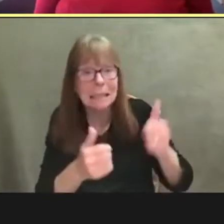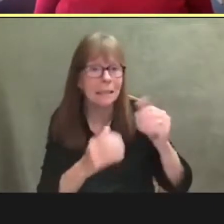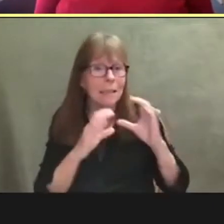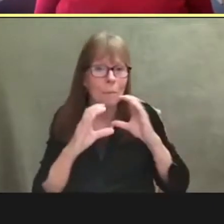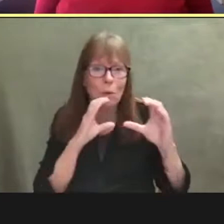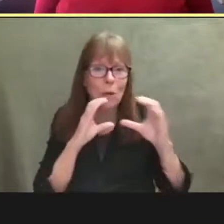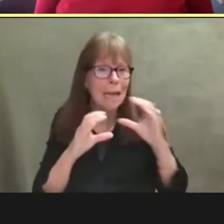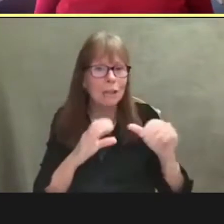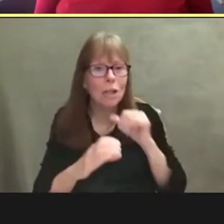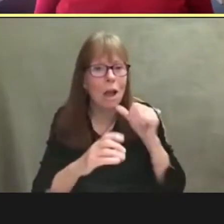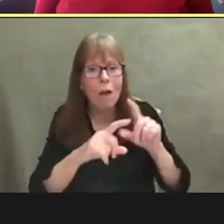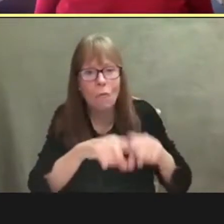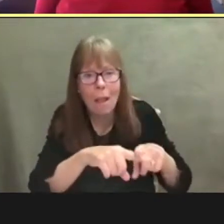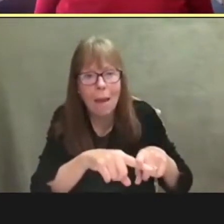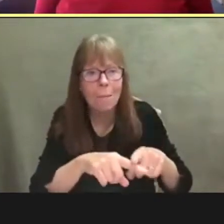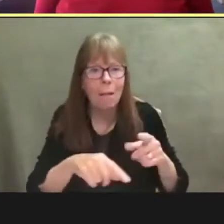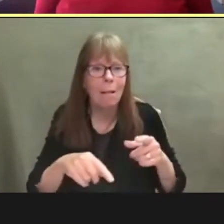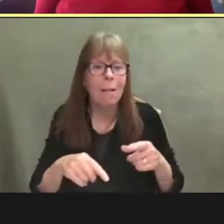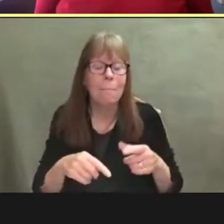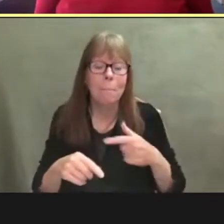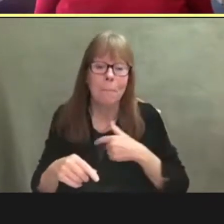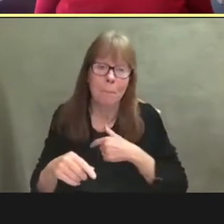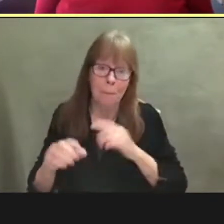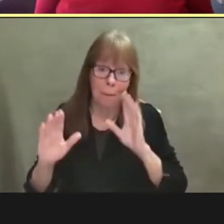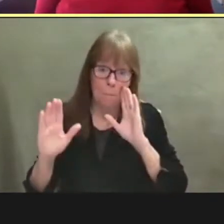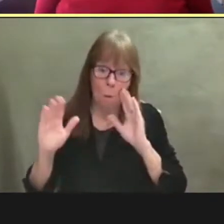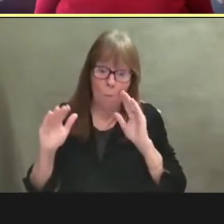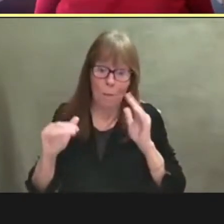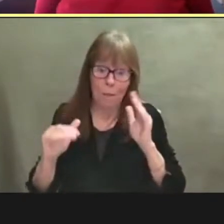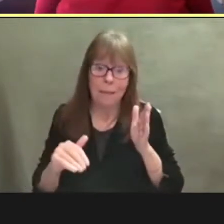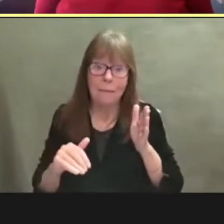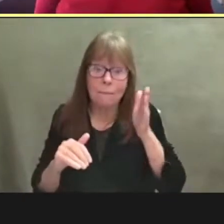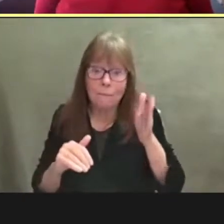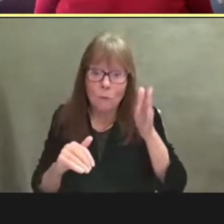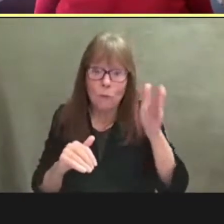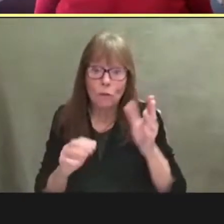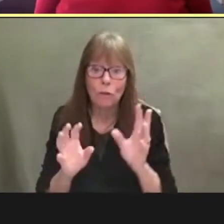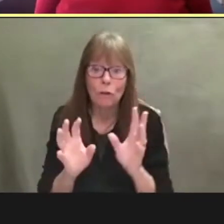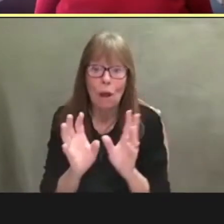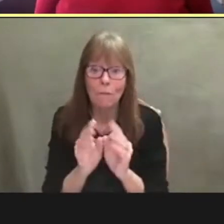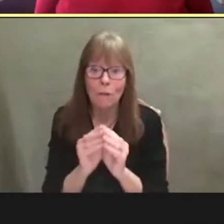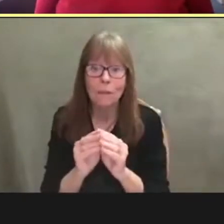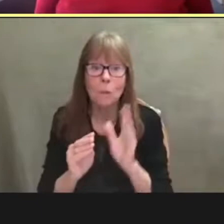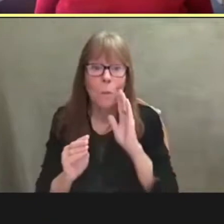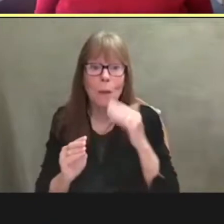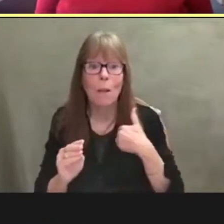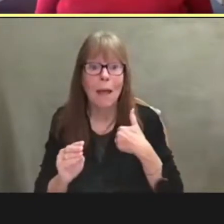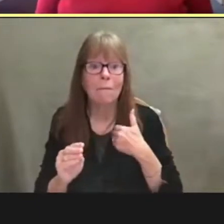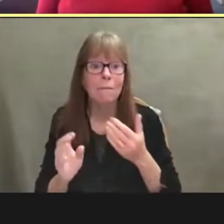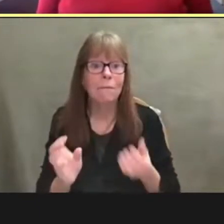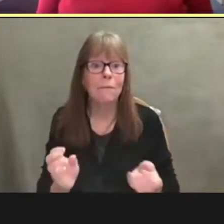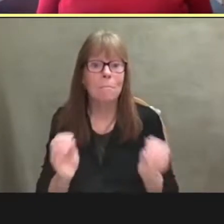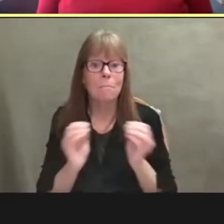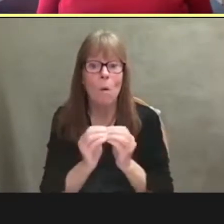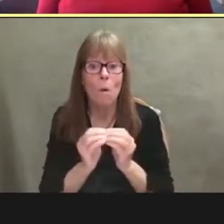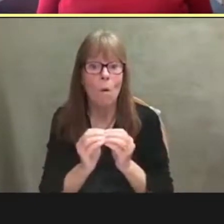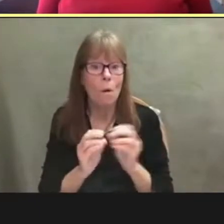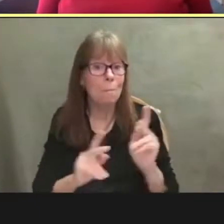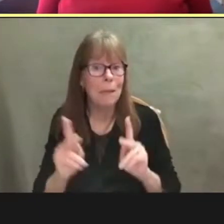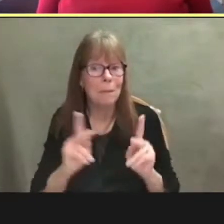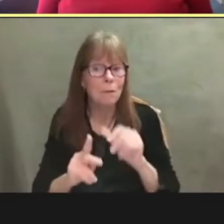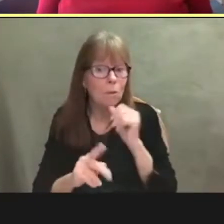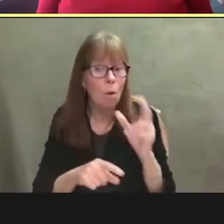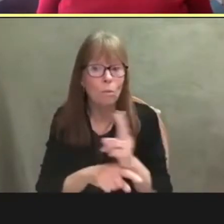And I hope that in future conferences we'll have more people who don't use speech to communicate